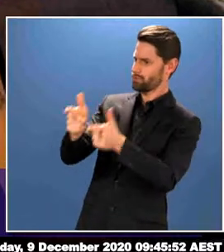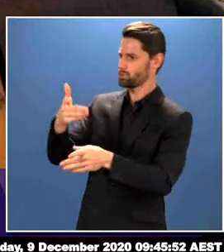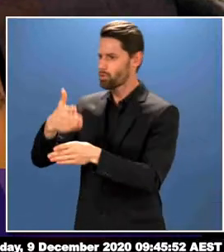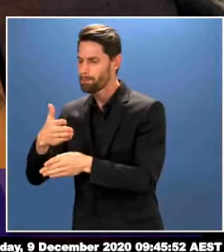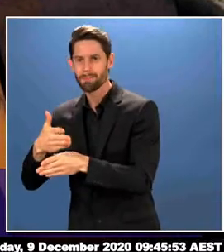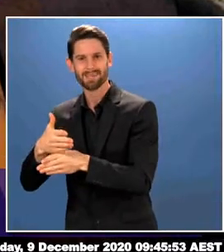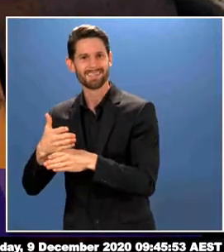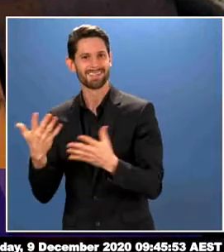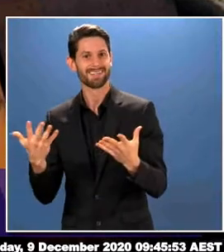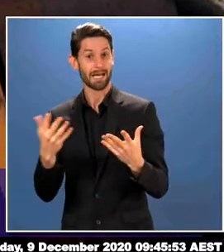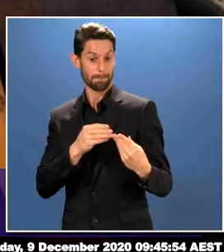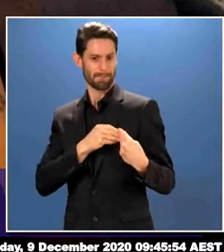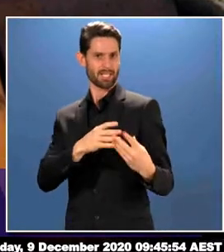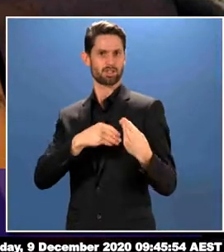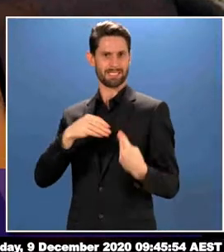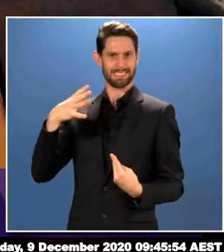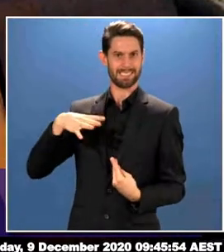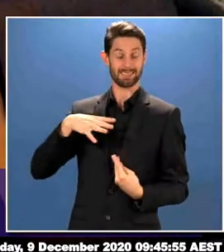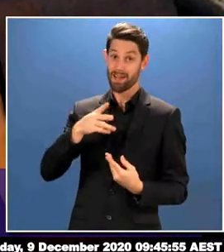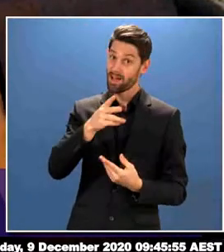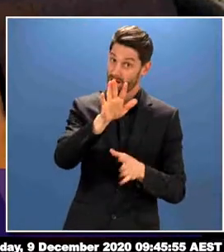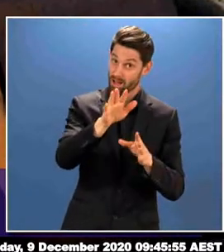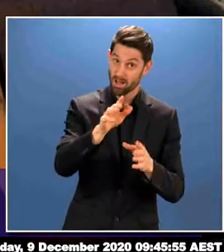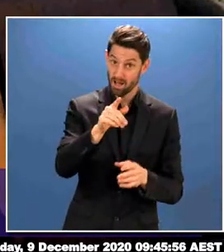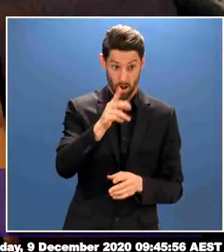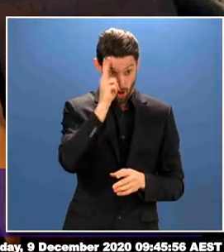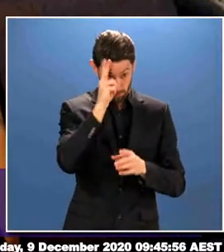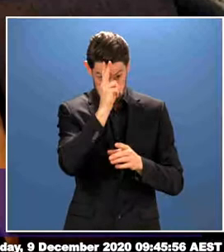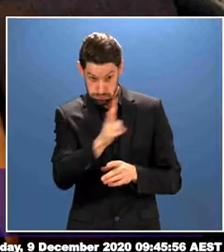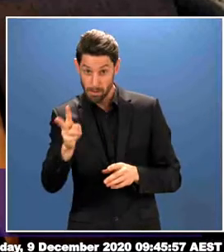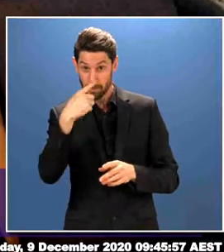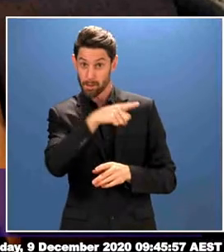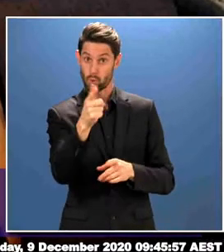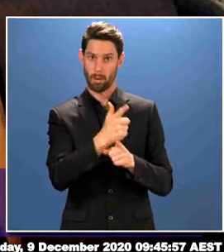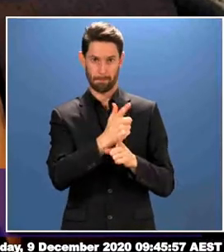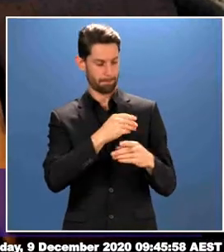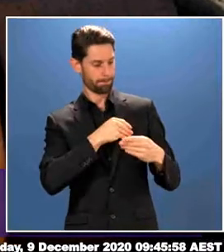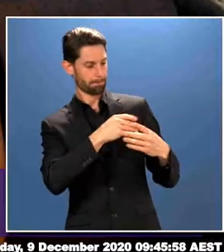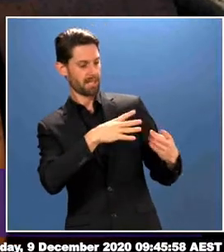Once again, passion keeps coming up and it will come out in everything I discuss today.